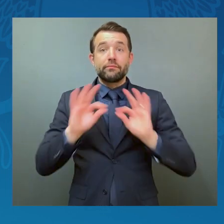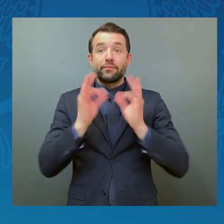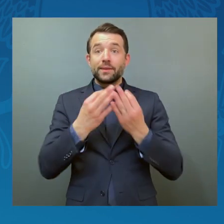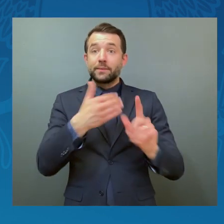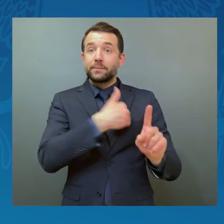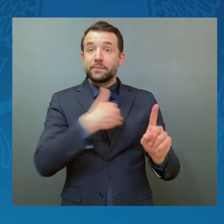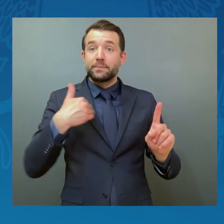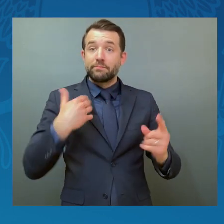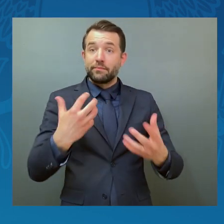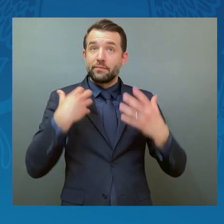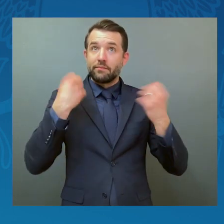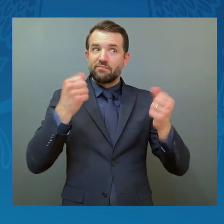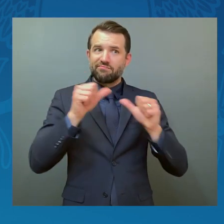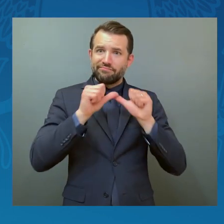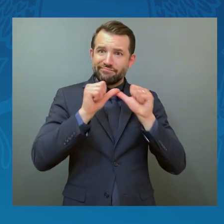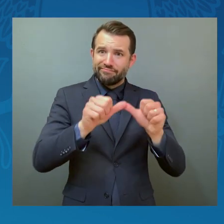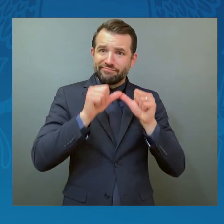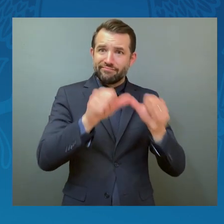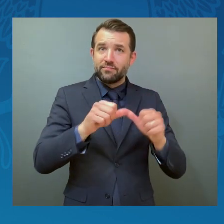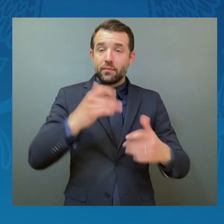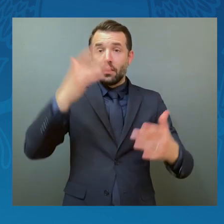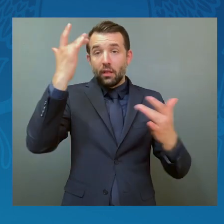such as heart disease, cancer, or diabetes